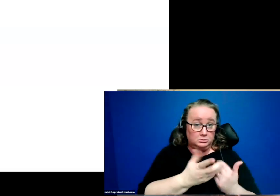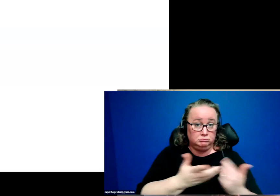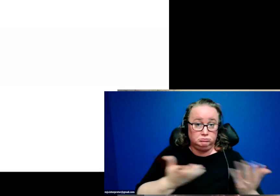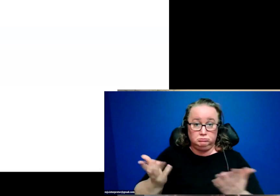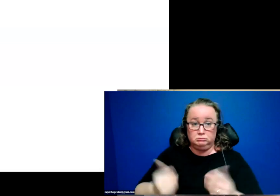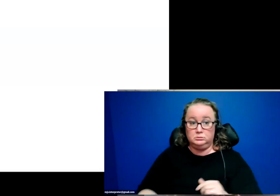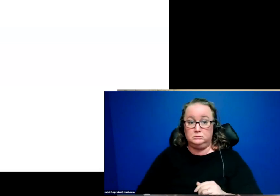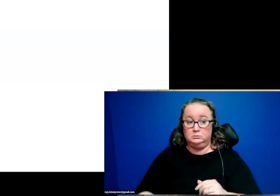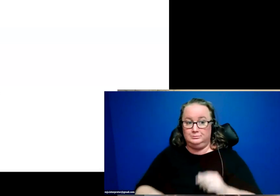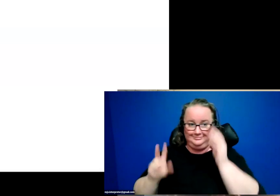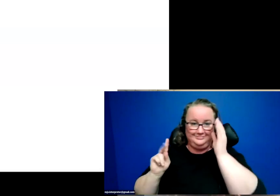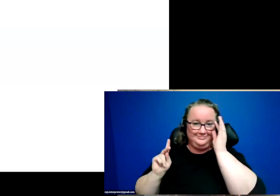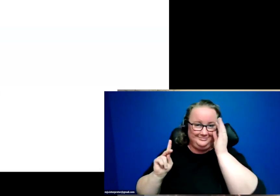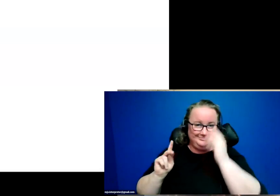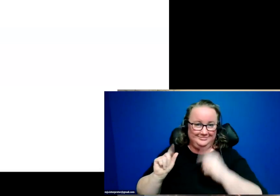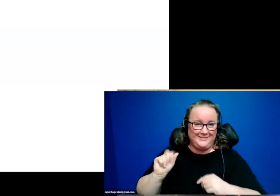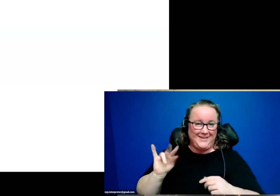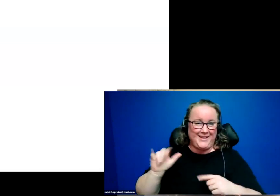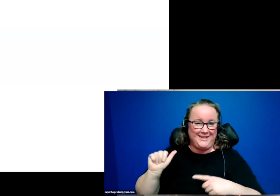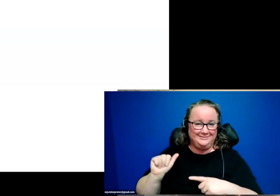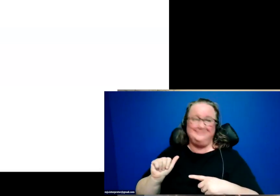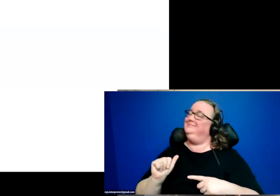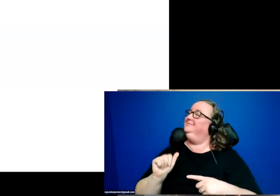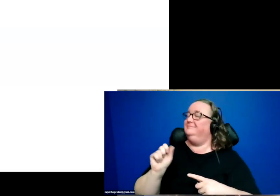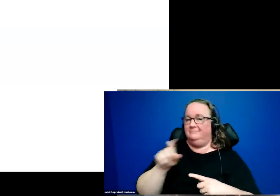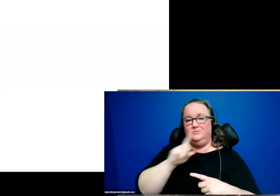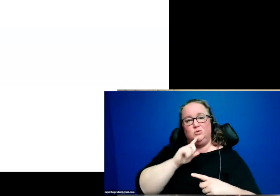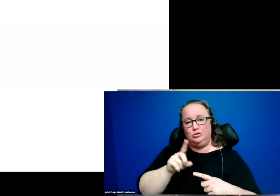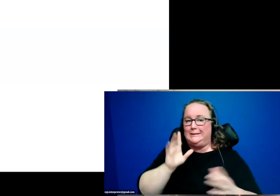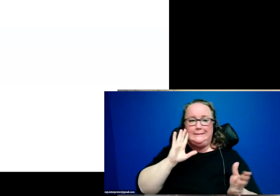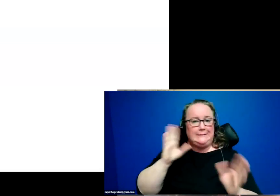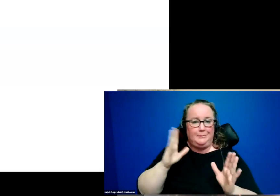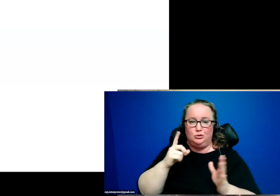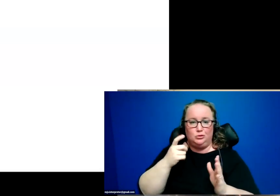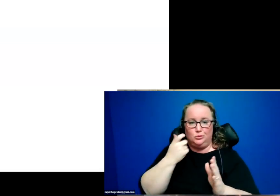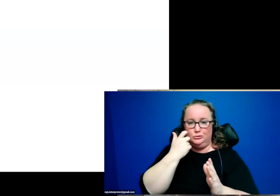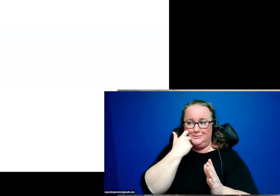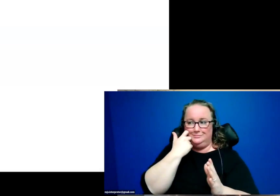Sure. I think it's very similar to the answer that Robin and I kind of gave before.